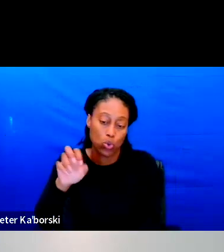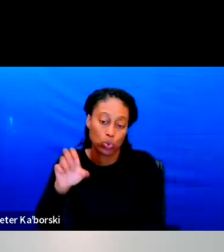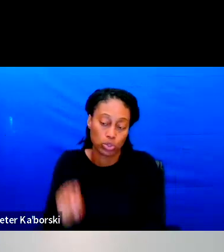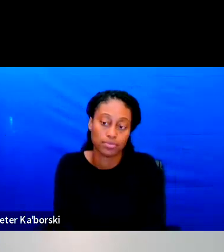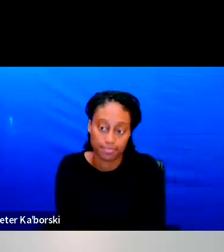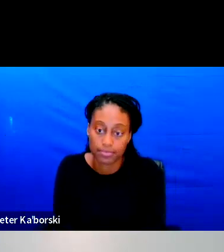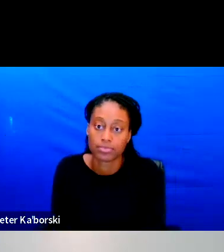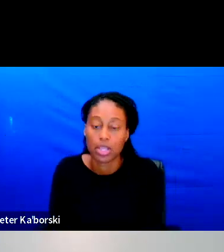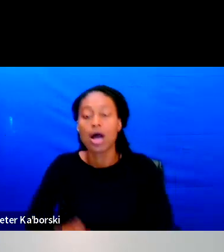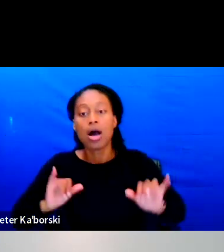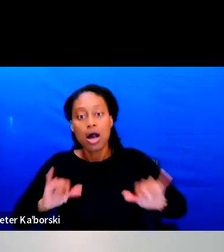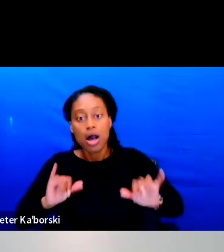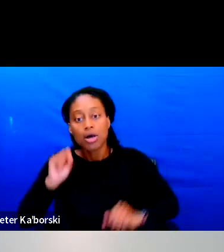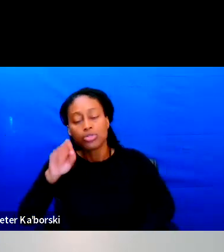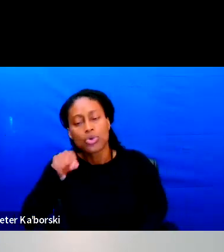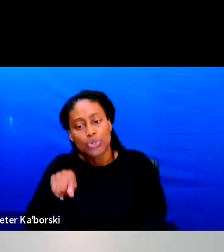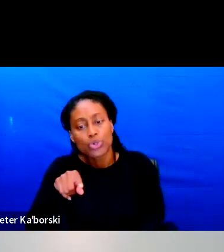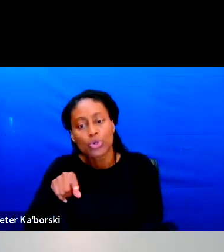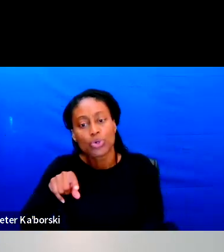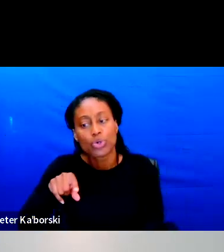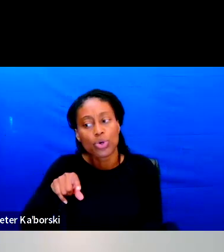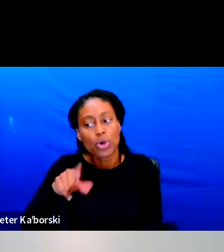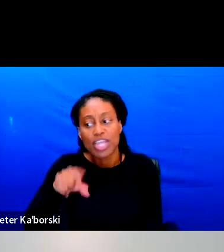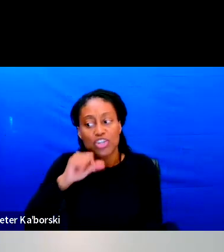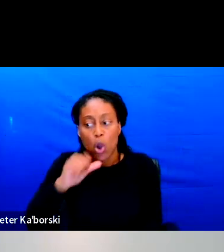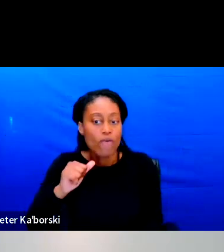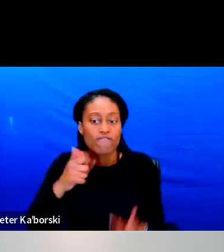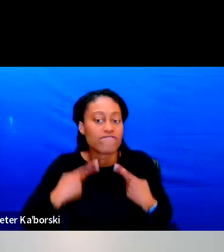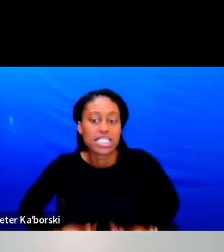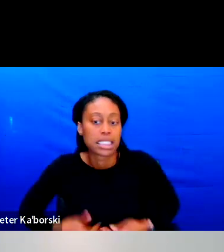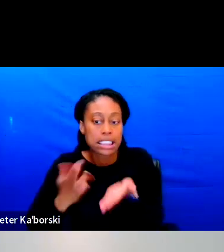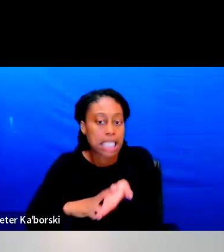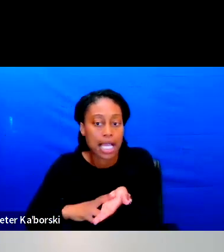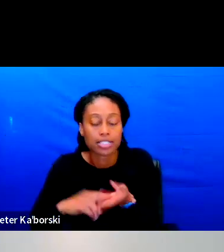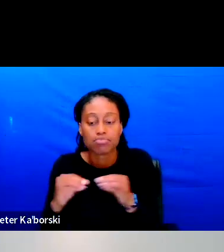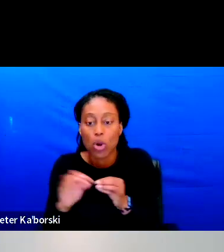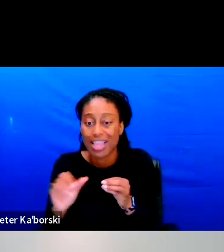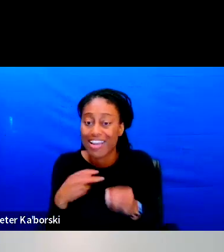Dee Henry CILO they/she: Oh, so so you kind of so they don't physically sign it. It's more of like a verbal signature.